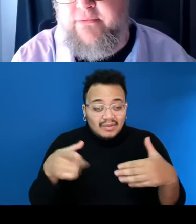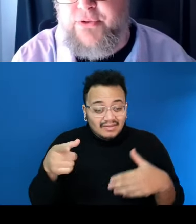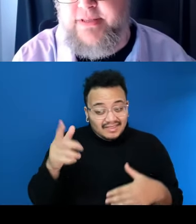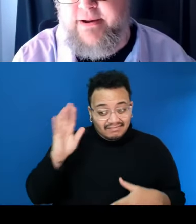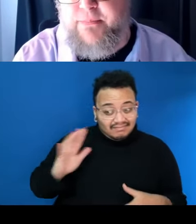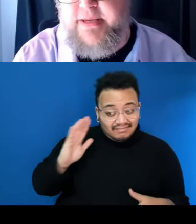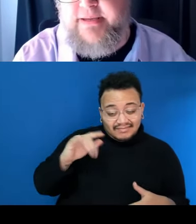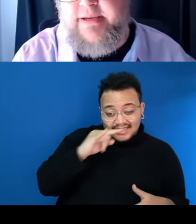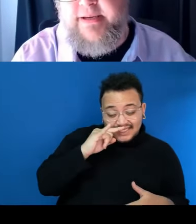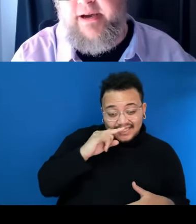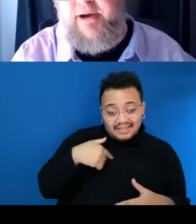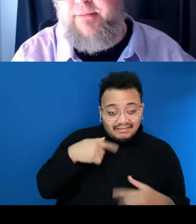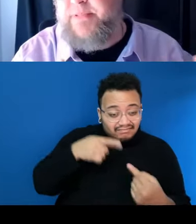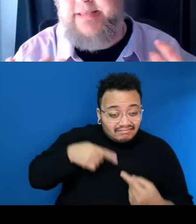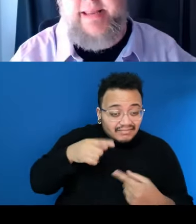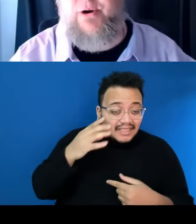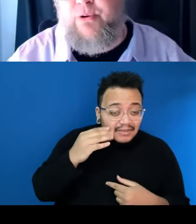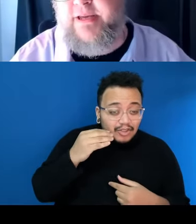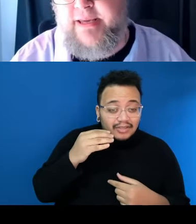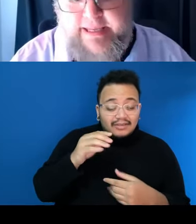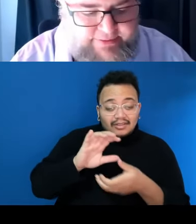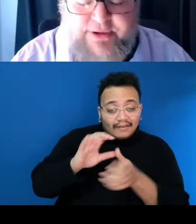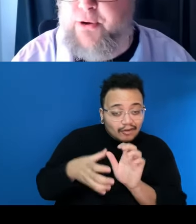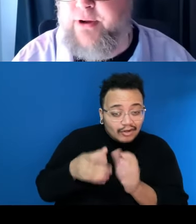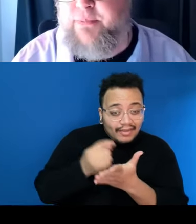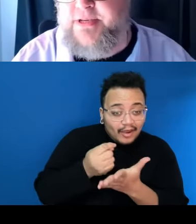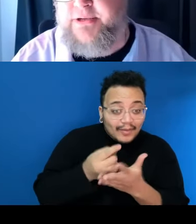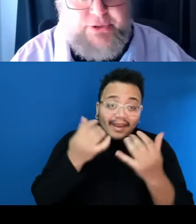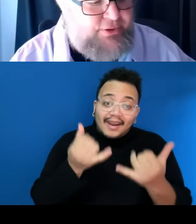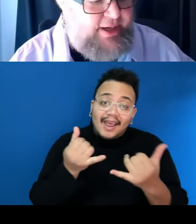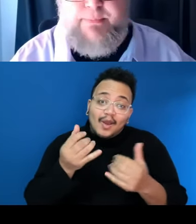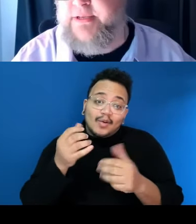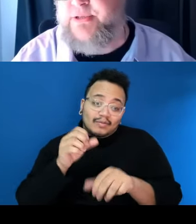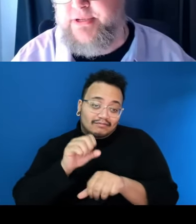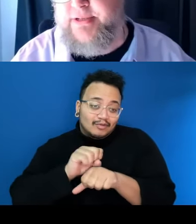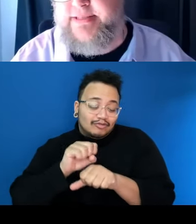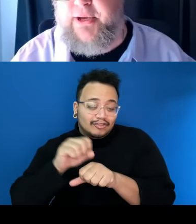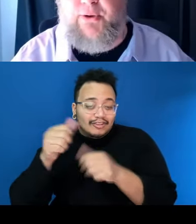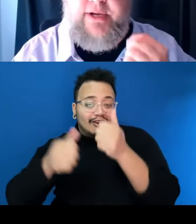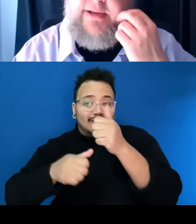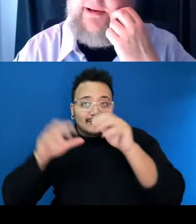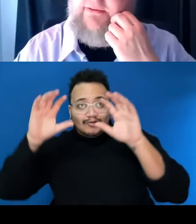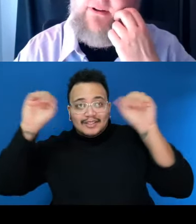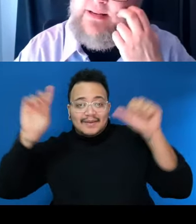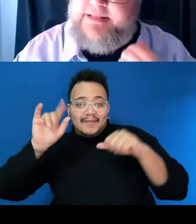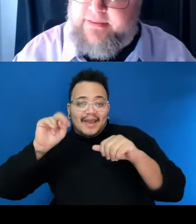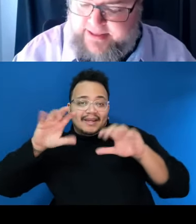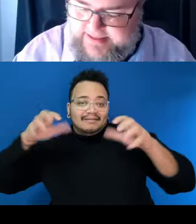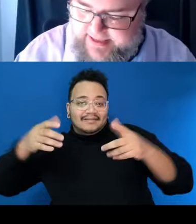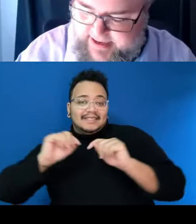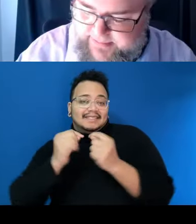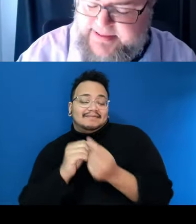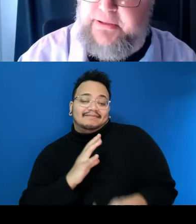in conversion therapy, is now working in the current presidential administration. So, fantastic things can happen